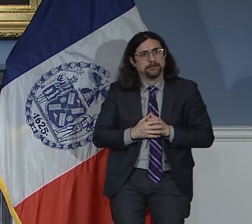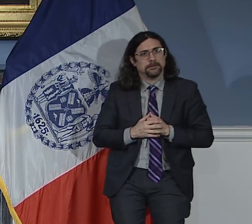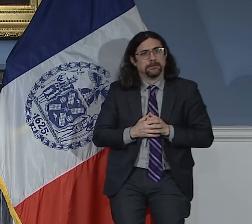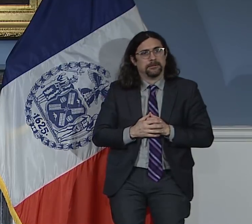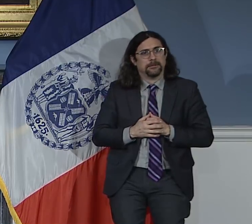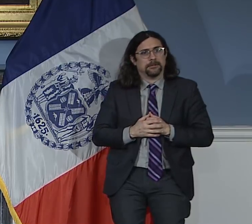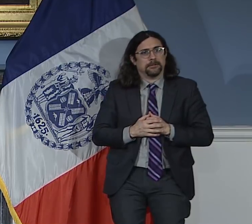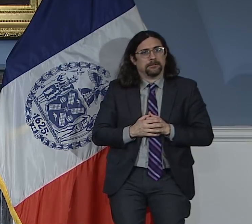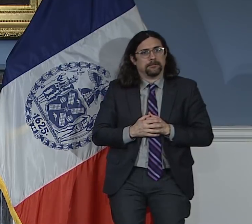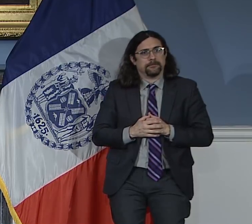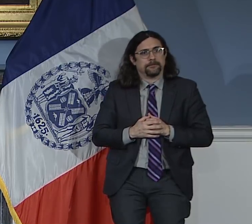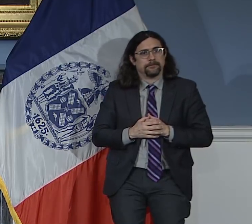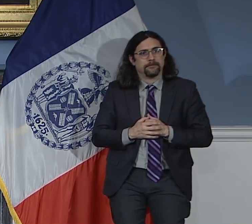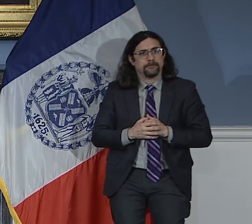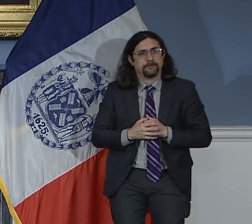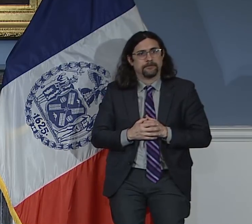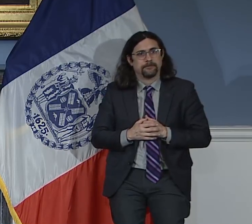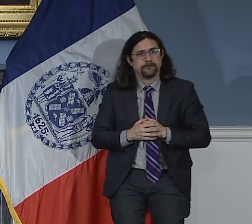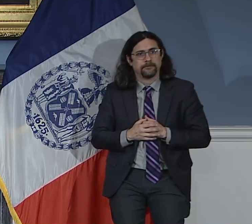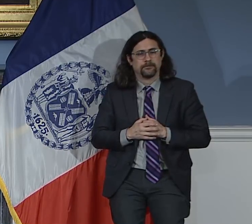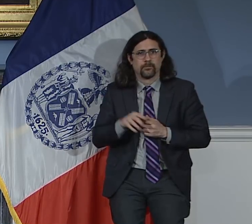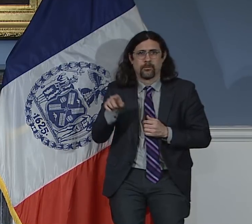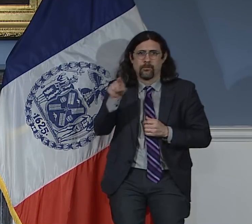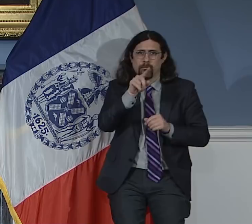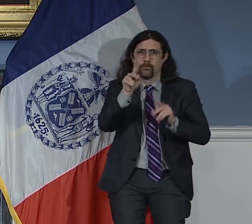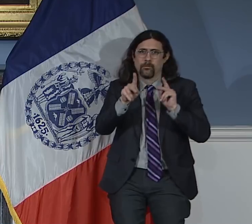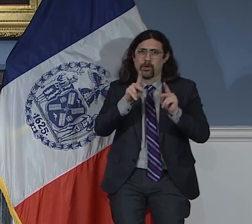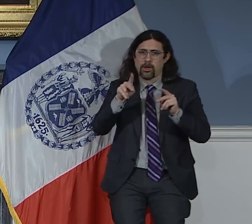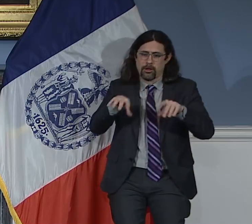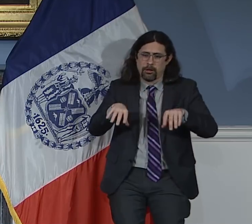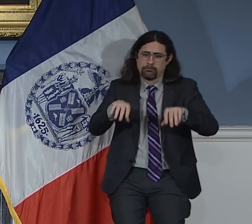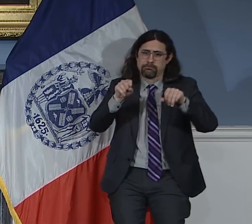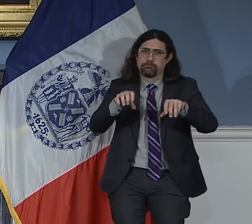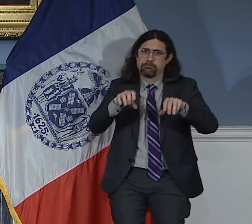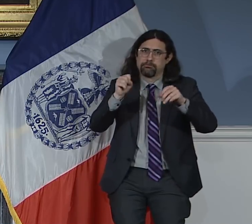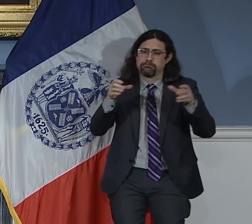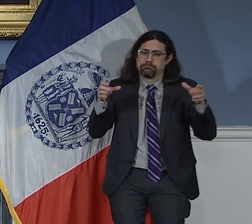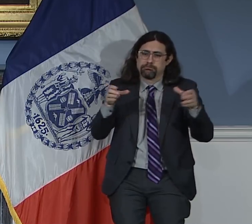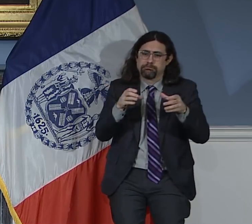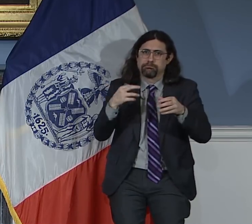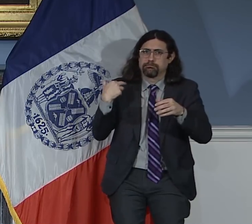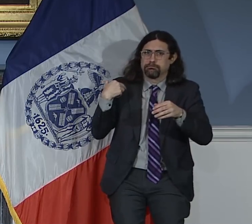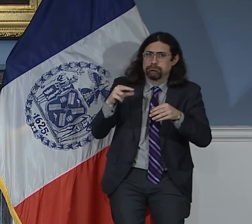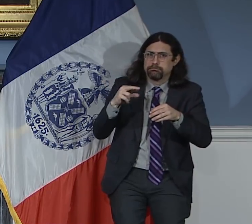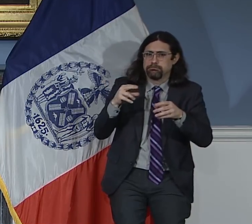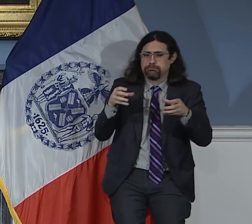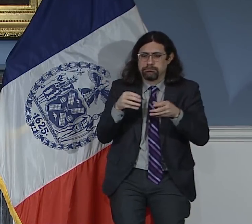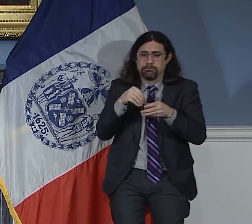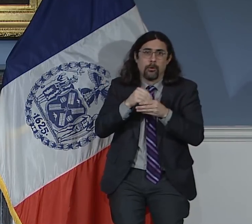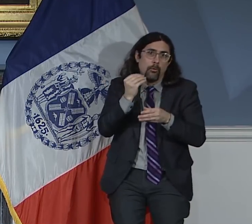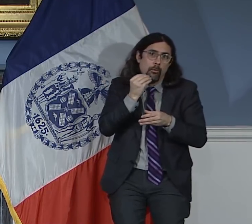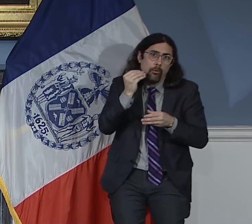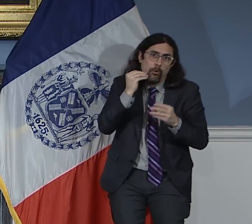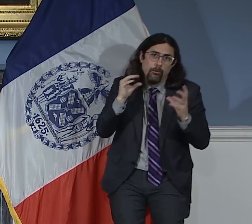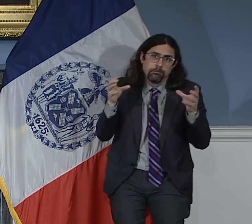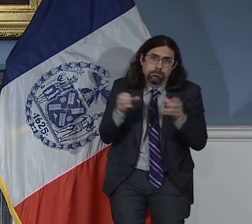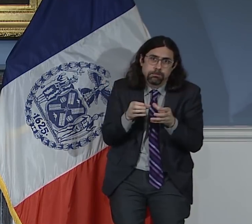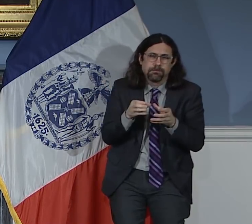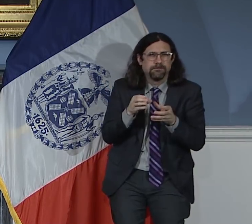CONSIDERING DOING IT,P LESAE TSOP. SIMPLY FOREGO TRADITIONAL SERVICES. DON'T TRY TO RECRUIT THEM. IF YOU FEEL YOU